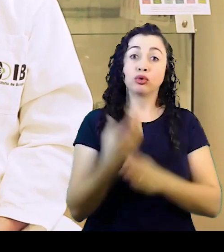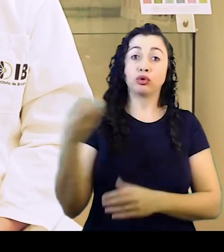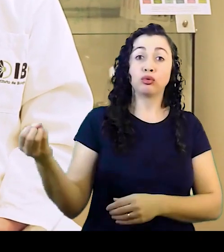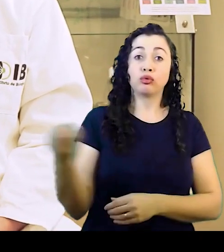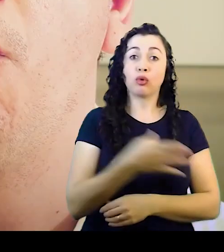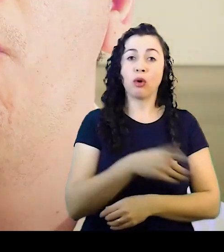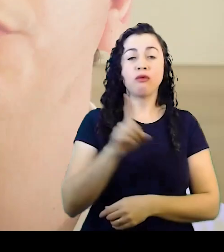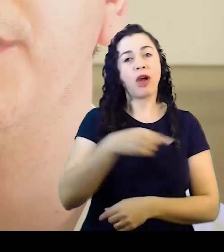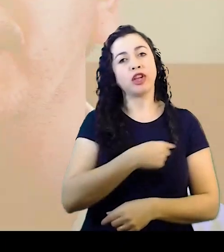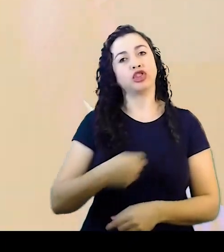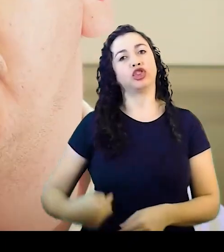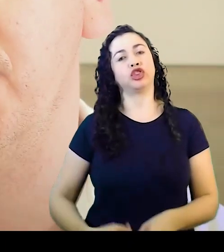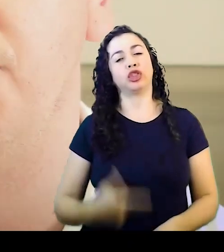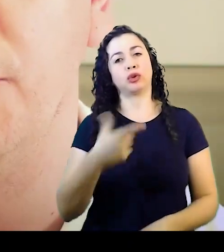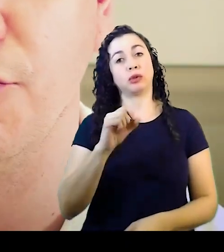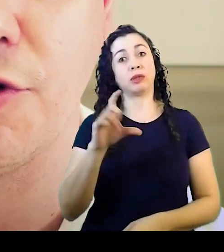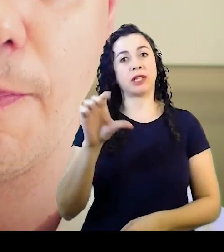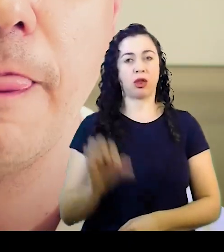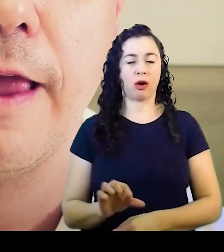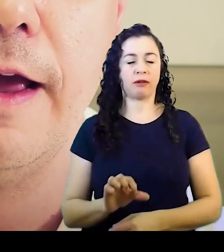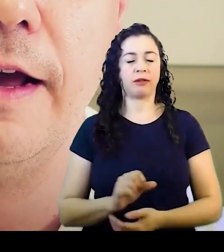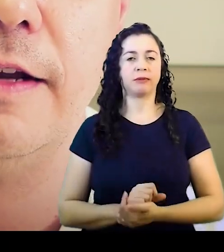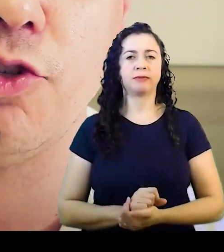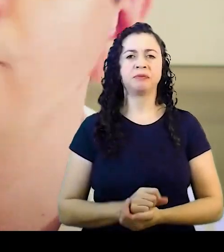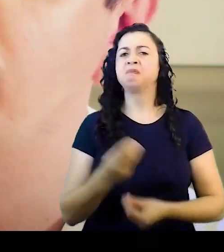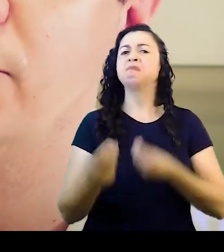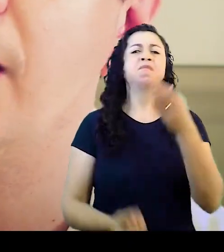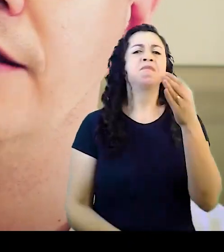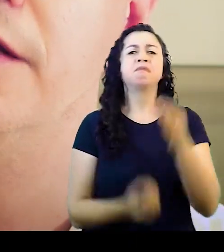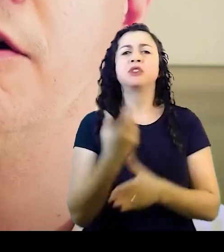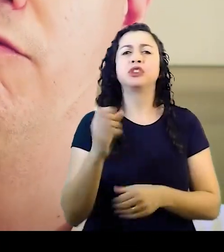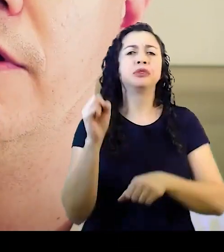Where are these viruses? Do they emerge out of nowhere?